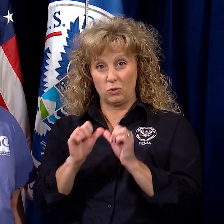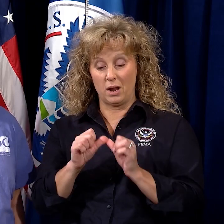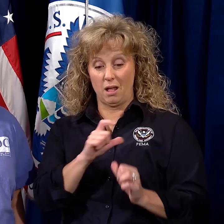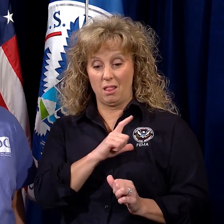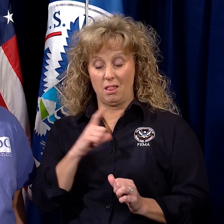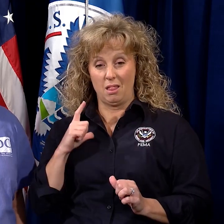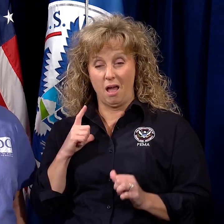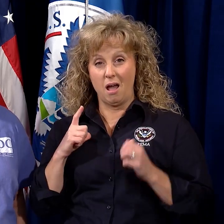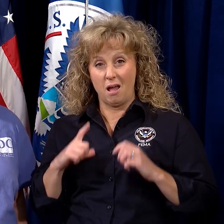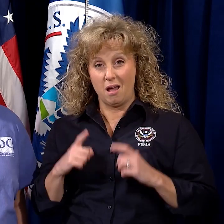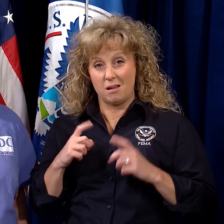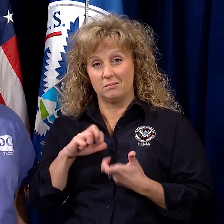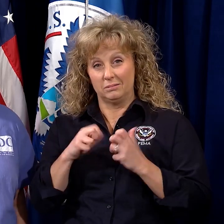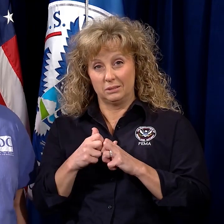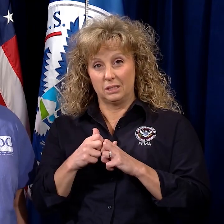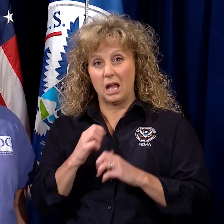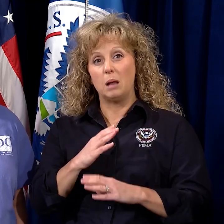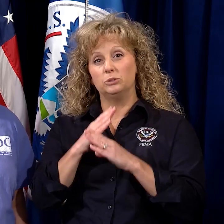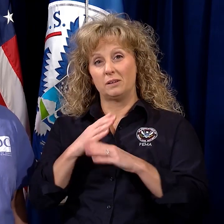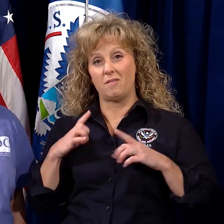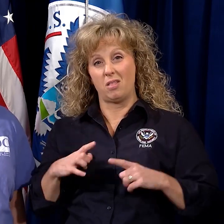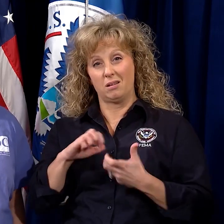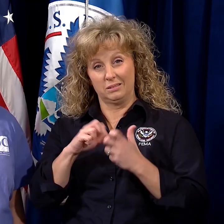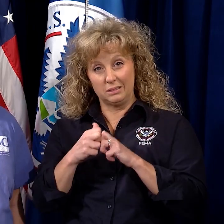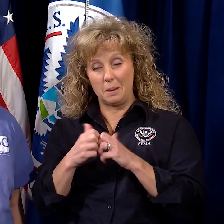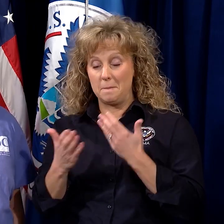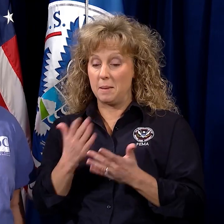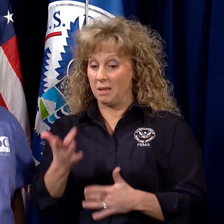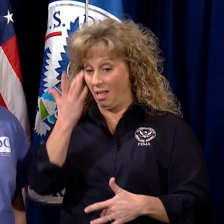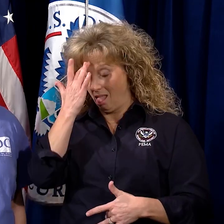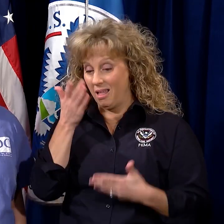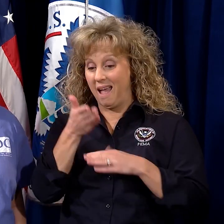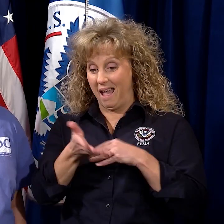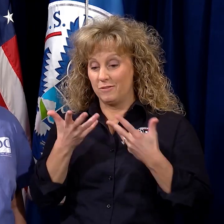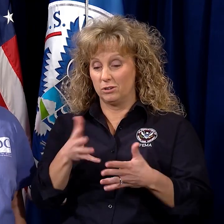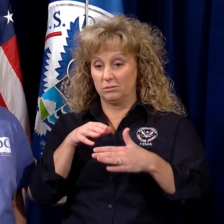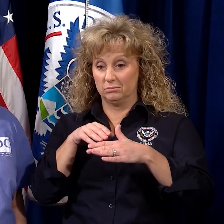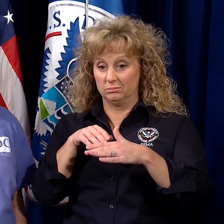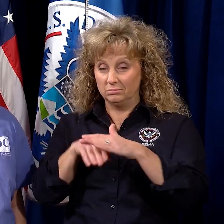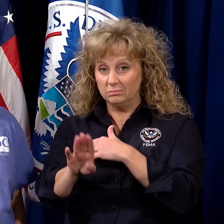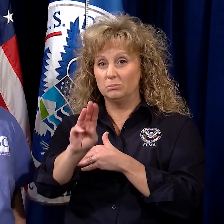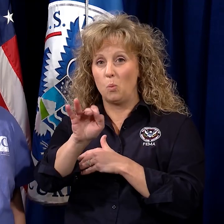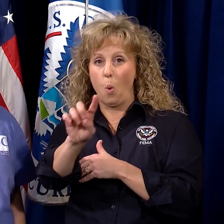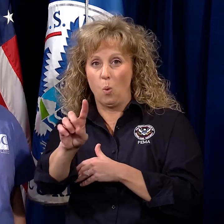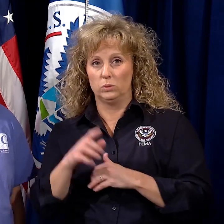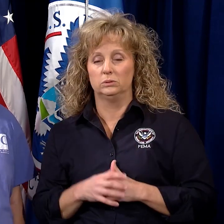such as obstructive lung disease, may become ill after coming in contact with mold.